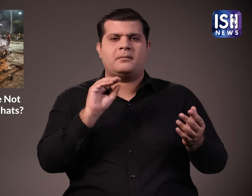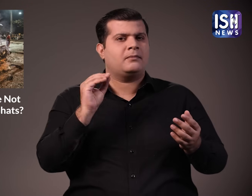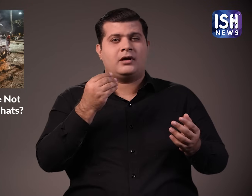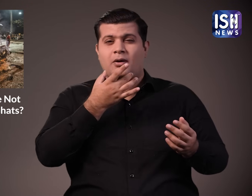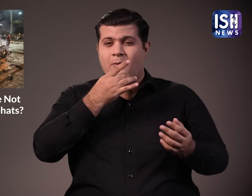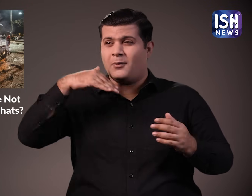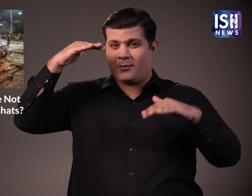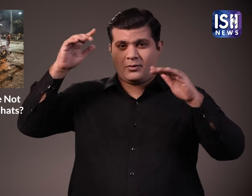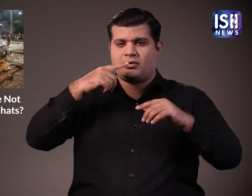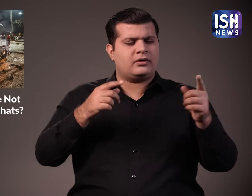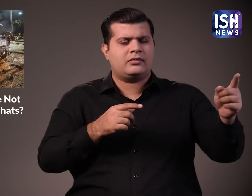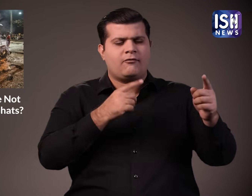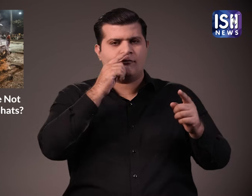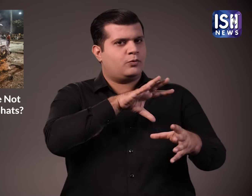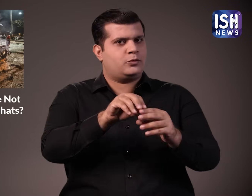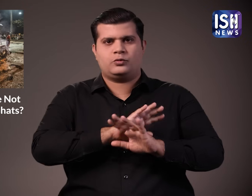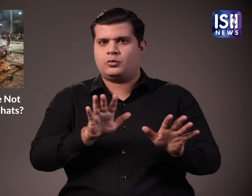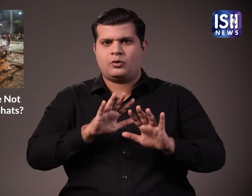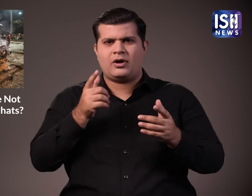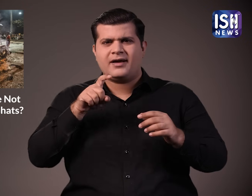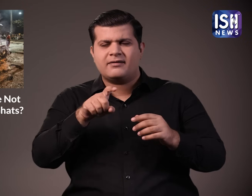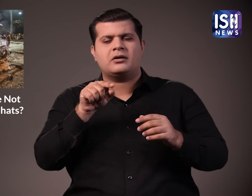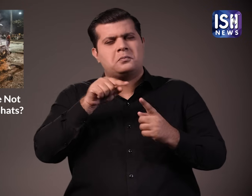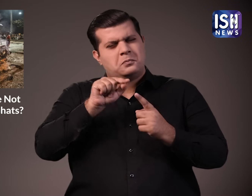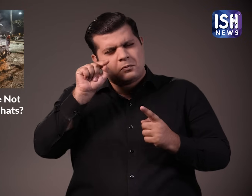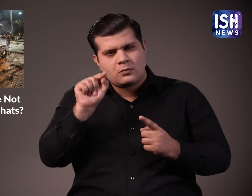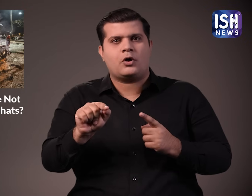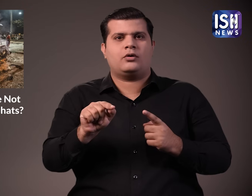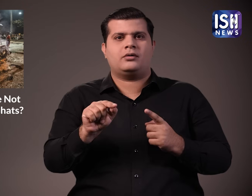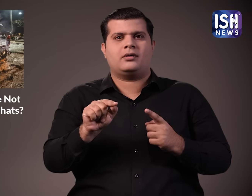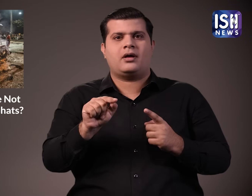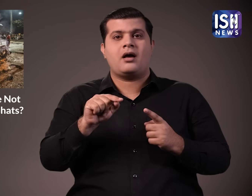That was the reason why the elders forbidded women from going to the crematoriums.